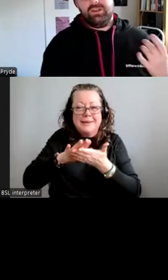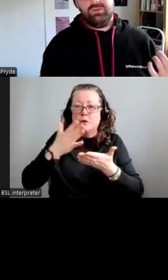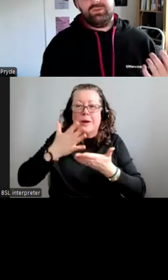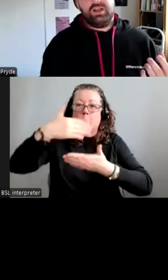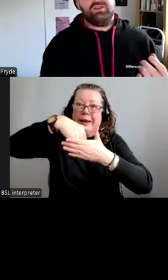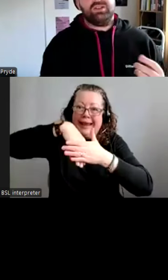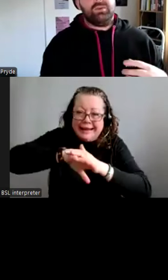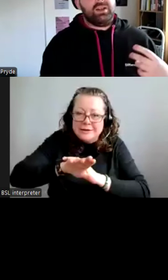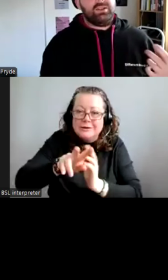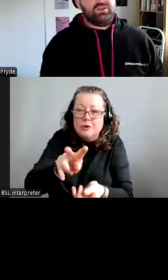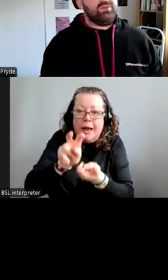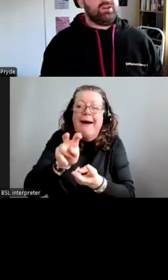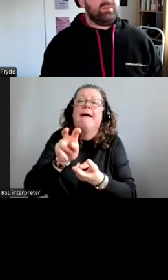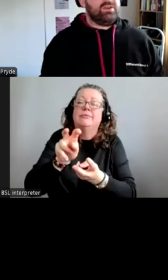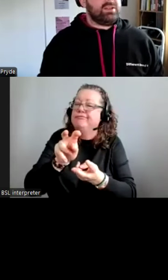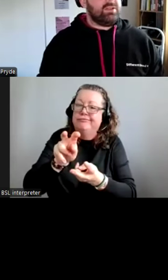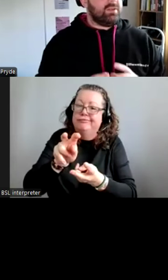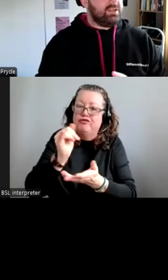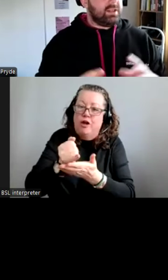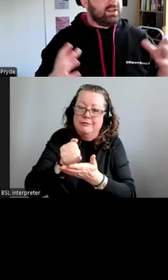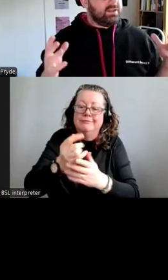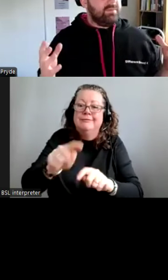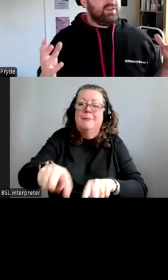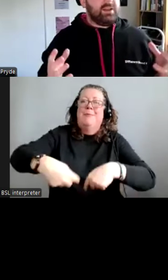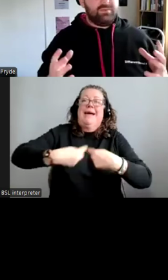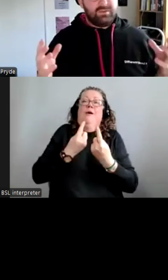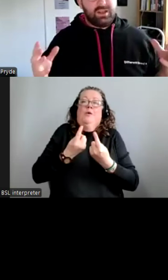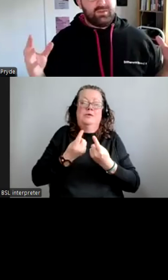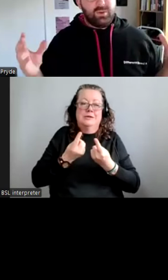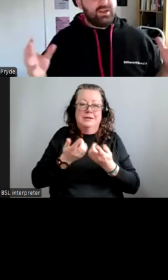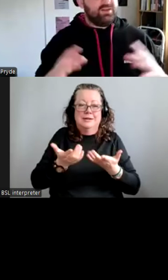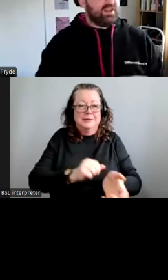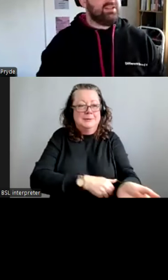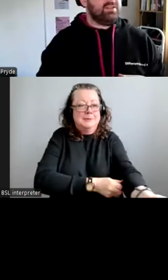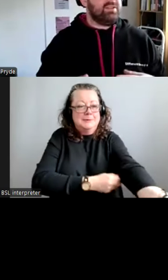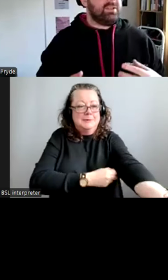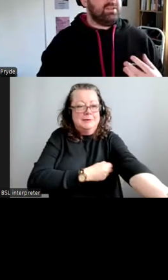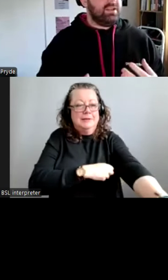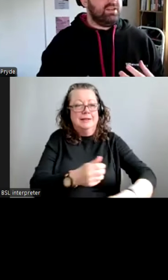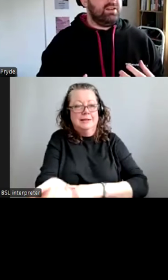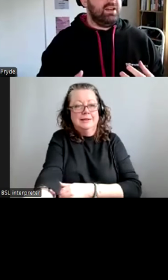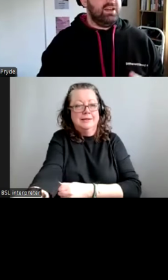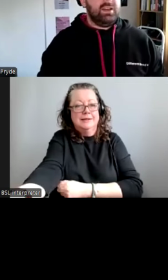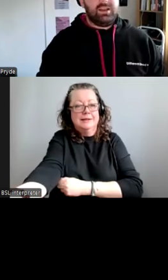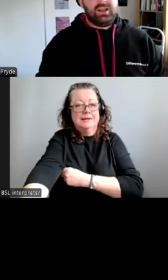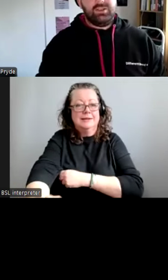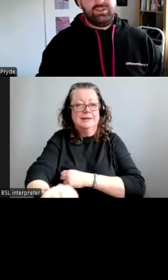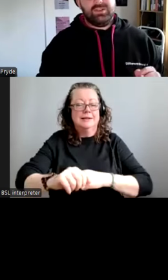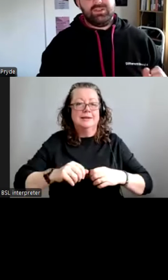The final challenge that I want to talk about, because this is really just a quick glance into some of the issues.